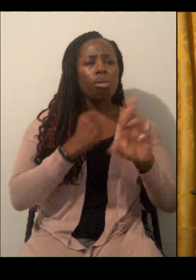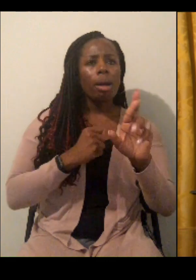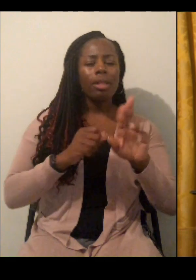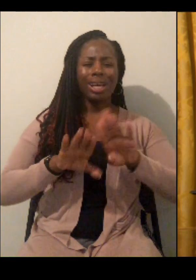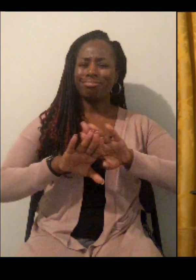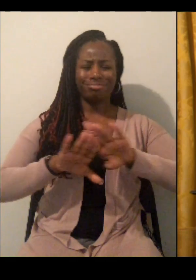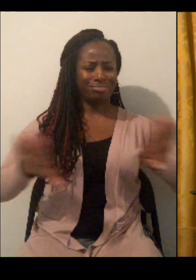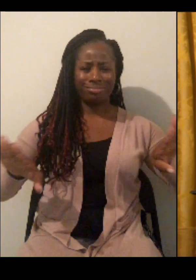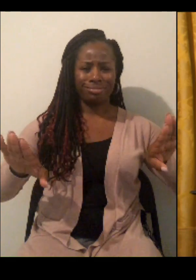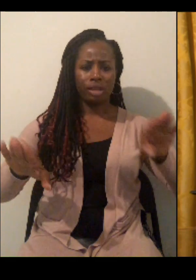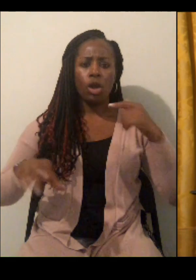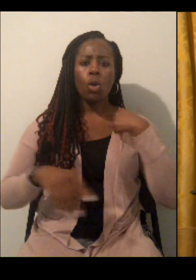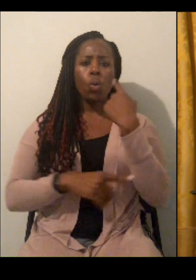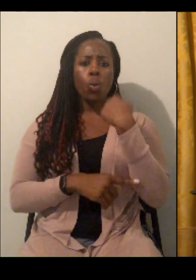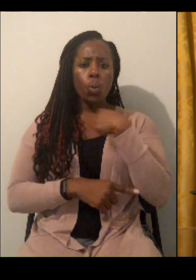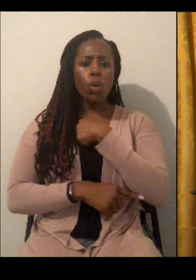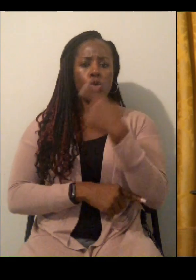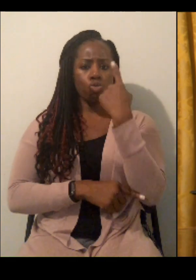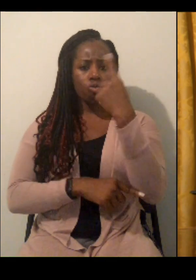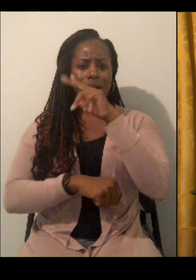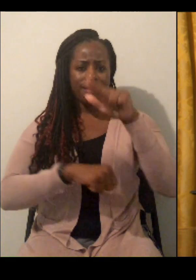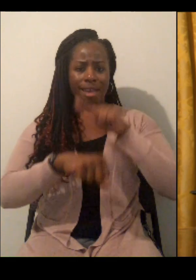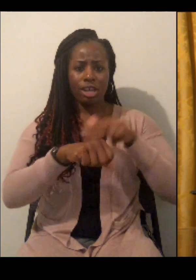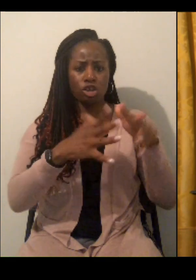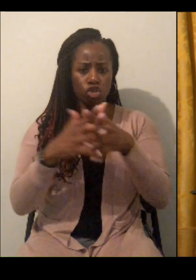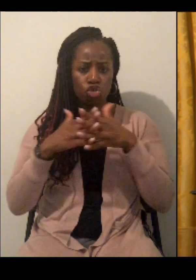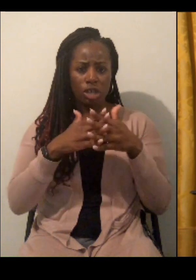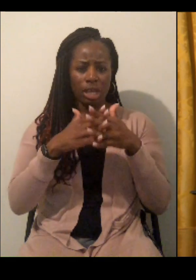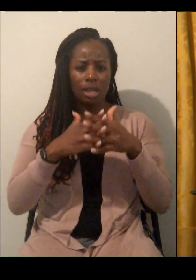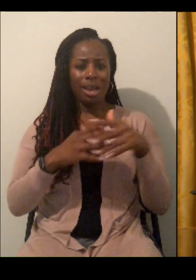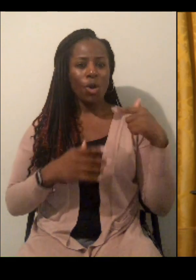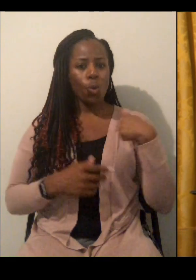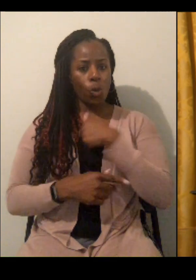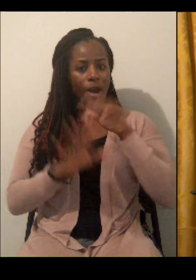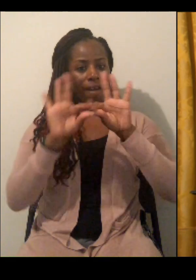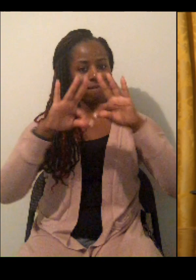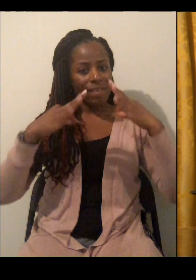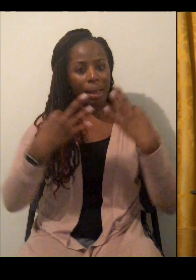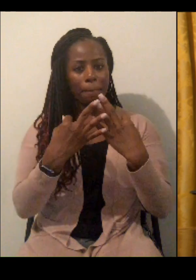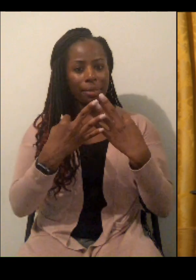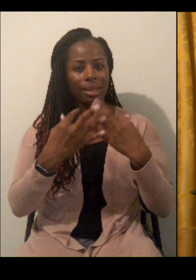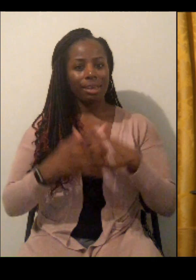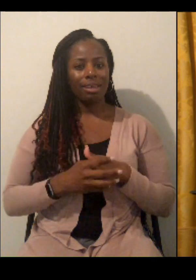nation and one family as history has proven time and time again Americans